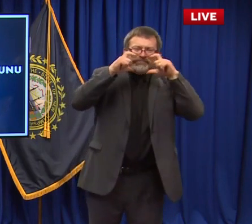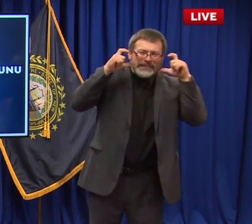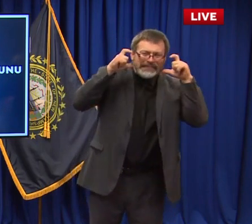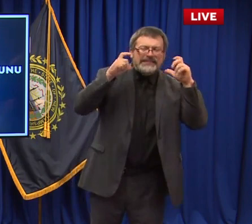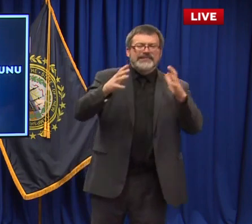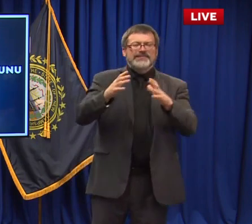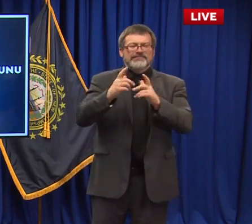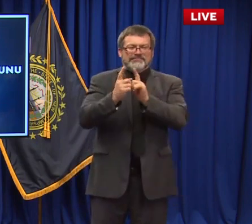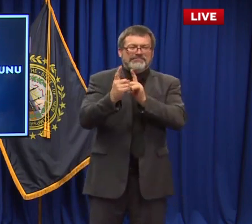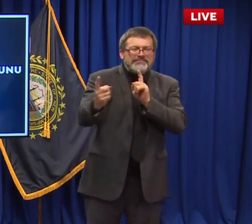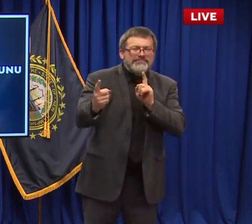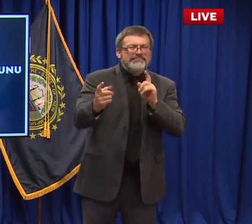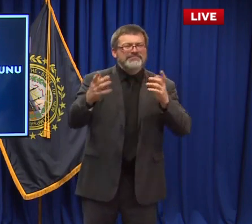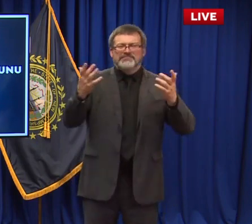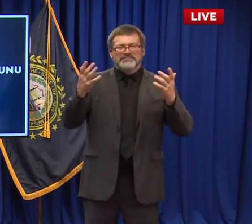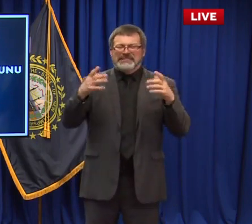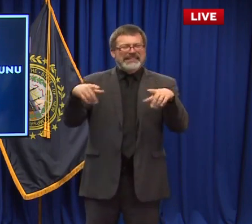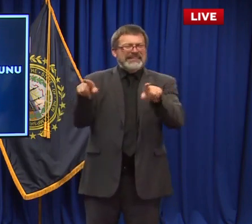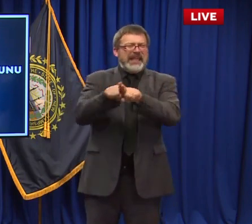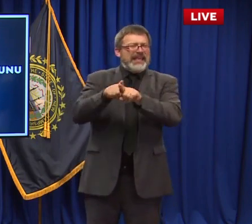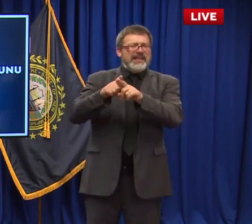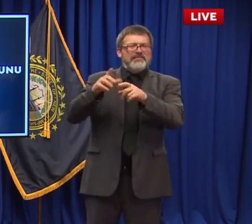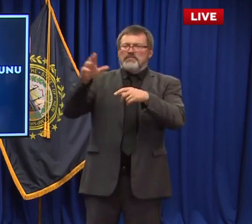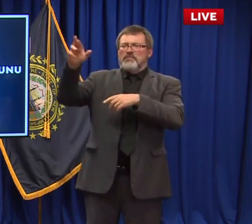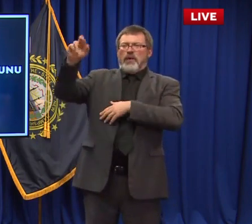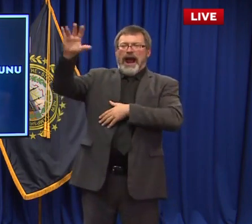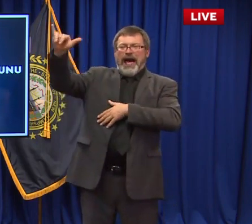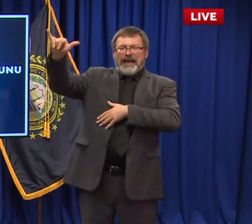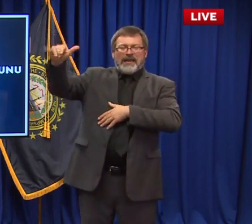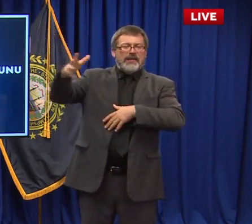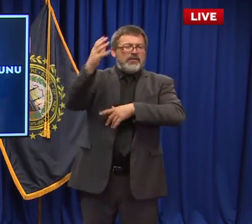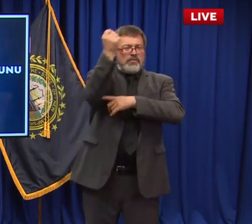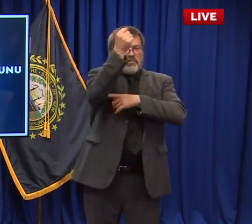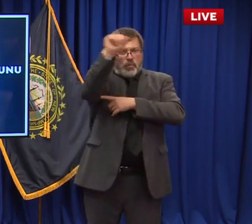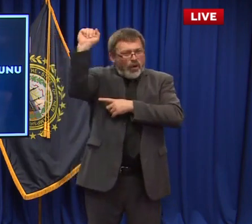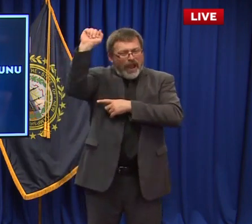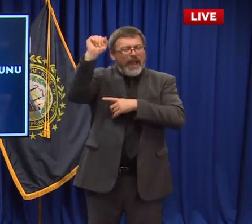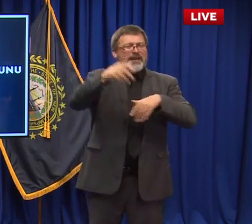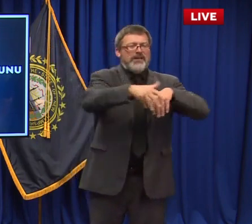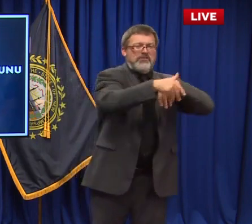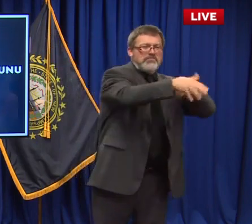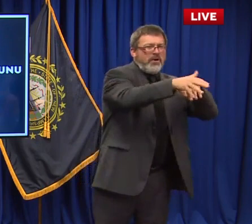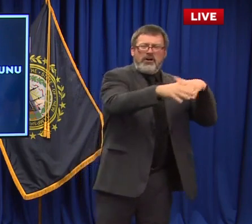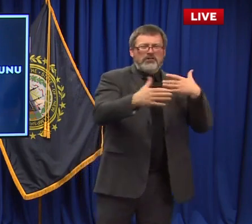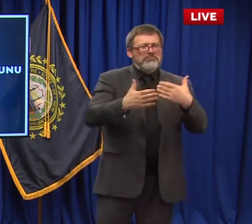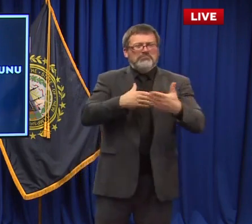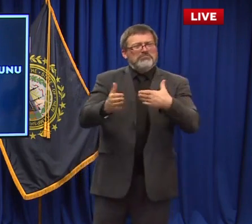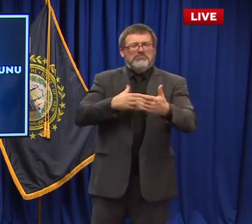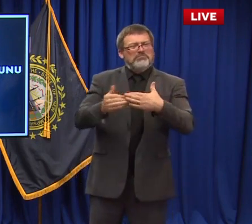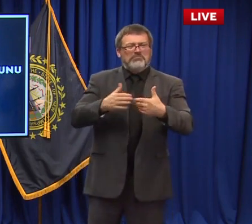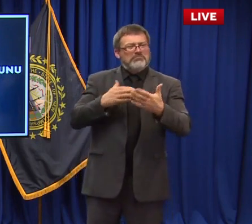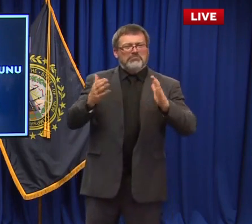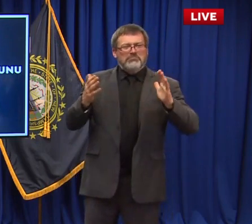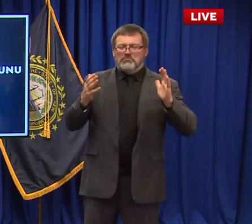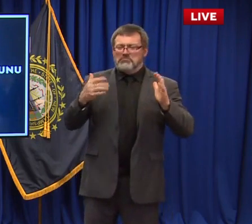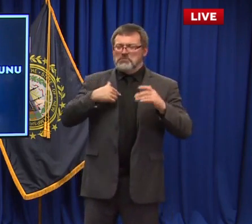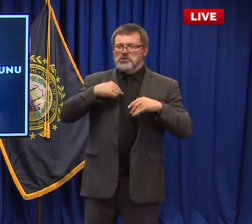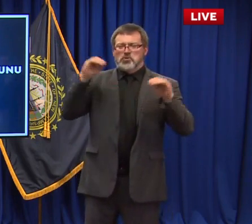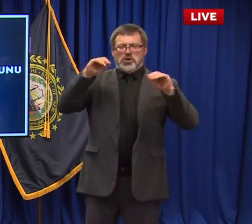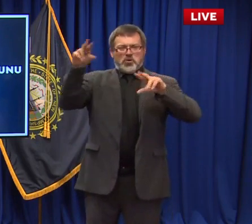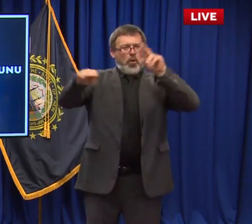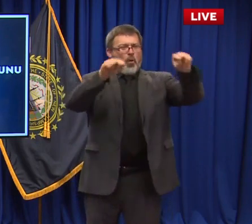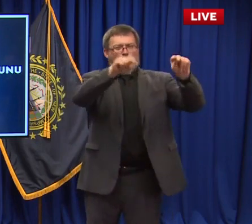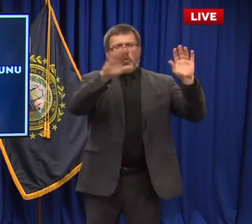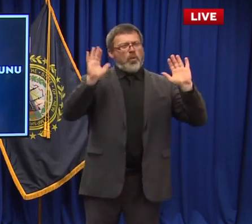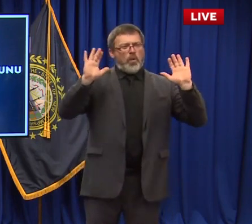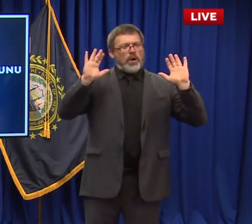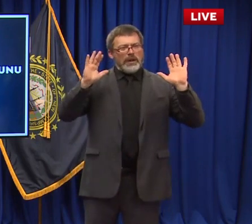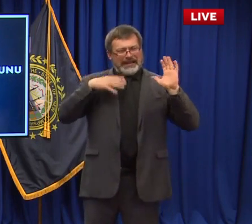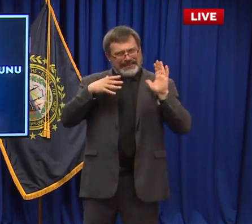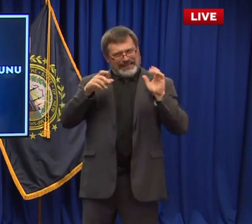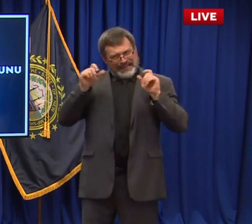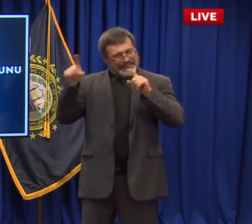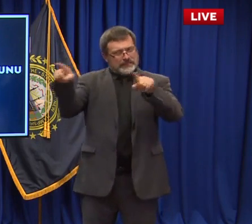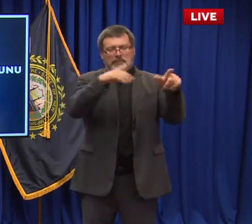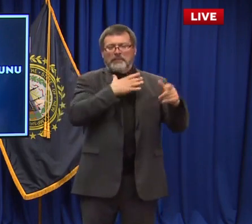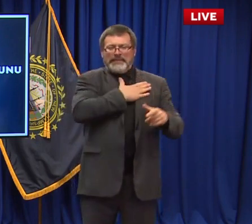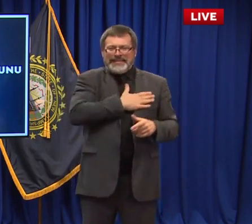WHETHER IT IS A CAMPAIGN EVENT OR PROTEST ON THE STATE HOUSE LAWN TO REOPEN NEW HAMPSHIRE, WHATEVER IT IS, WE HAVE NEVER SAID NO TO THOSE EVENT AND WILL RESULT -- WE HAVE ALWAYS HELD